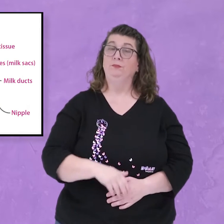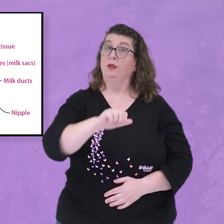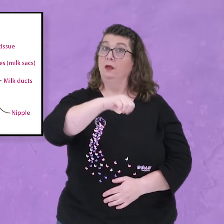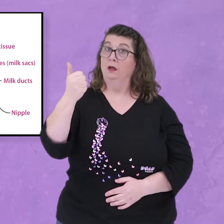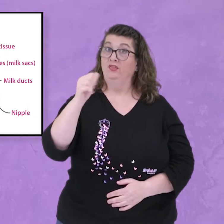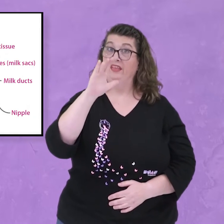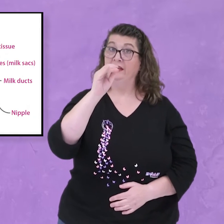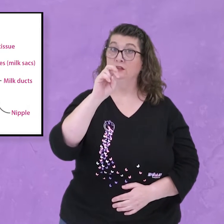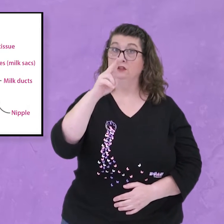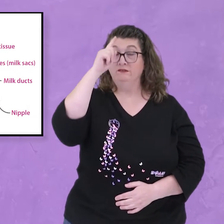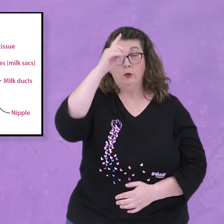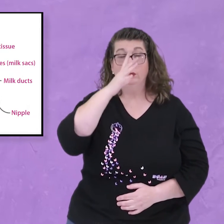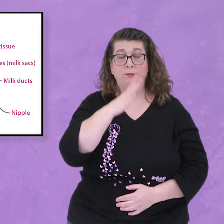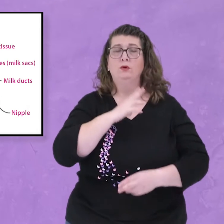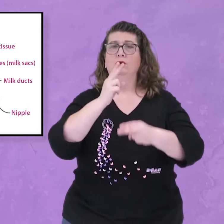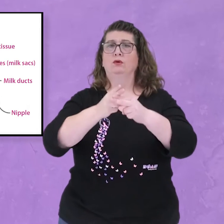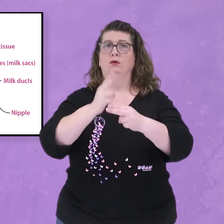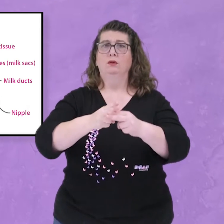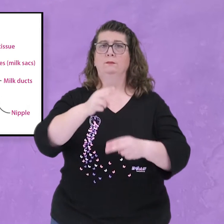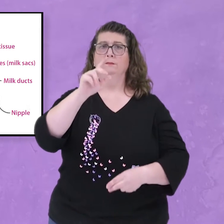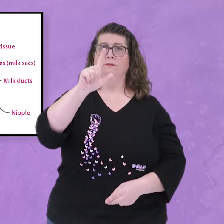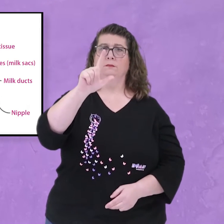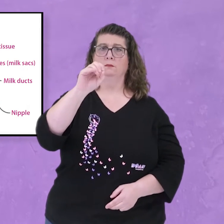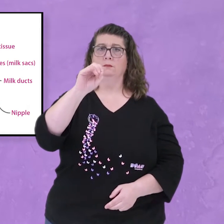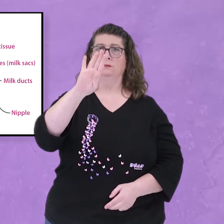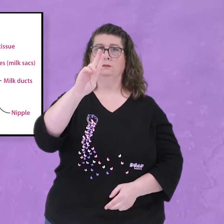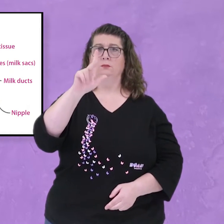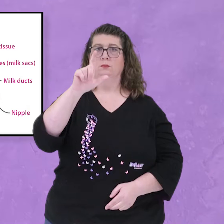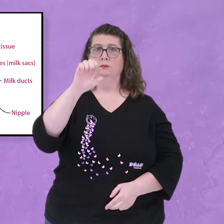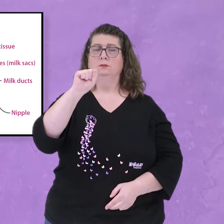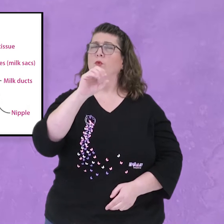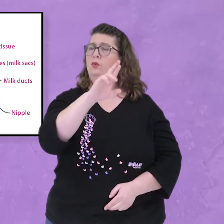Other cancer for women is called lobules or